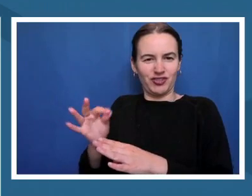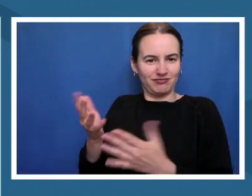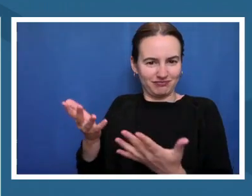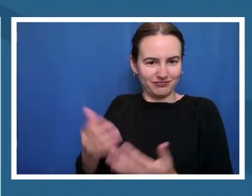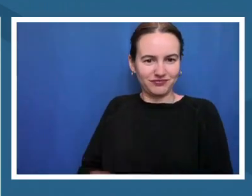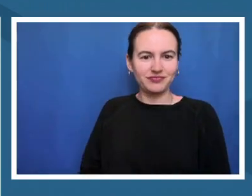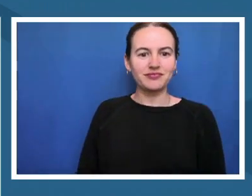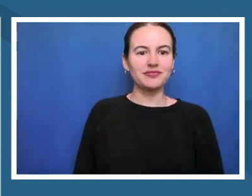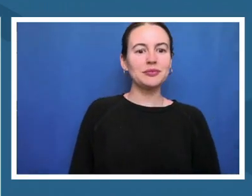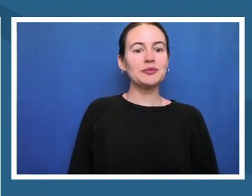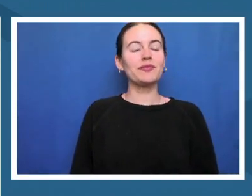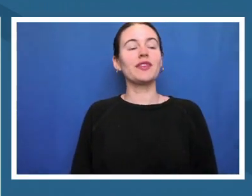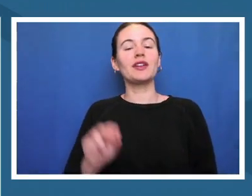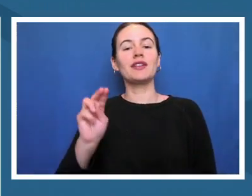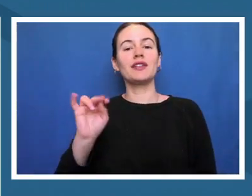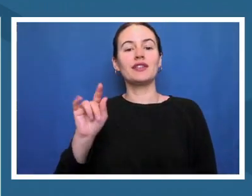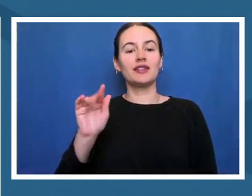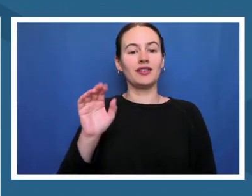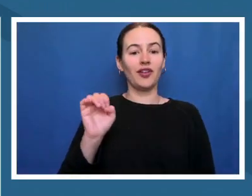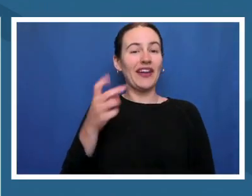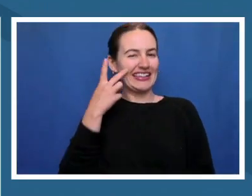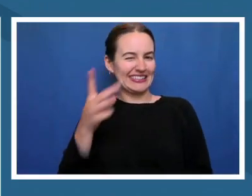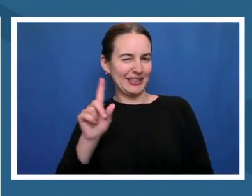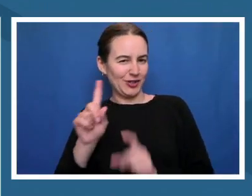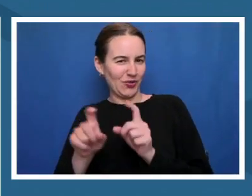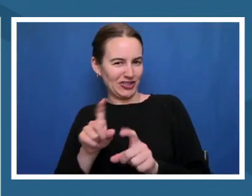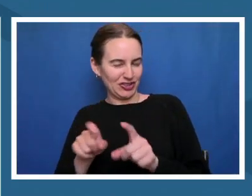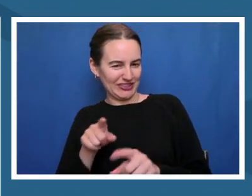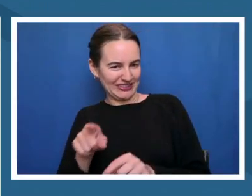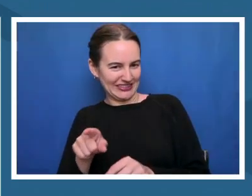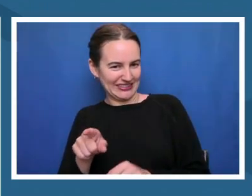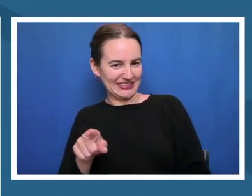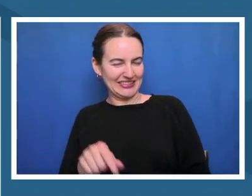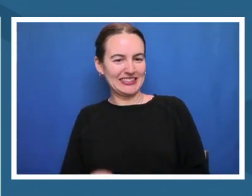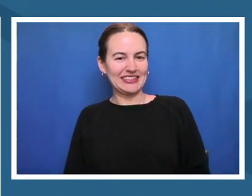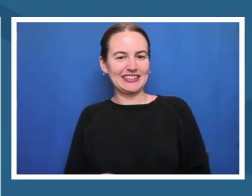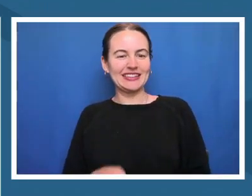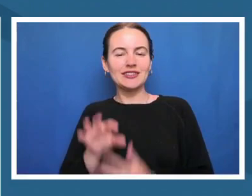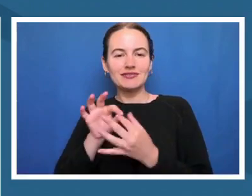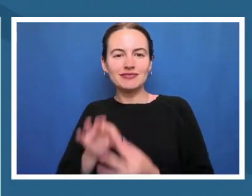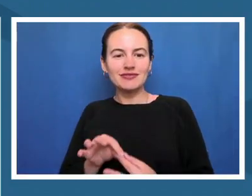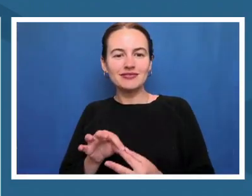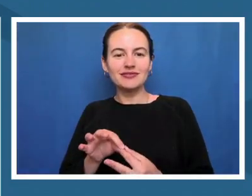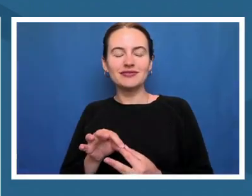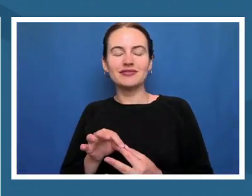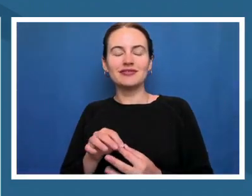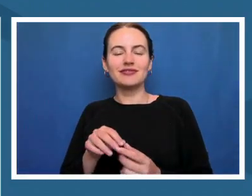seeing some um questions in here and especially specifically about some of